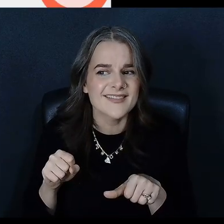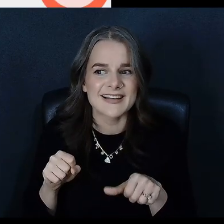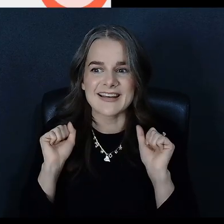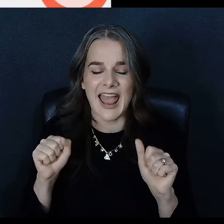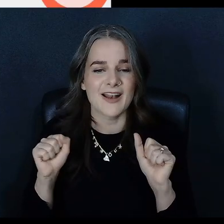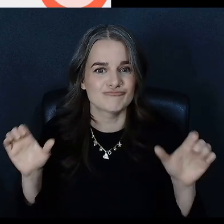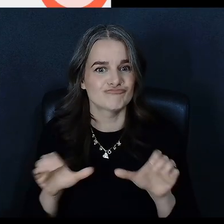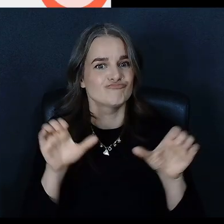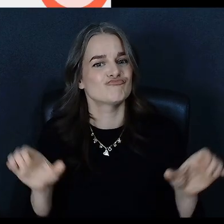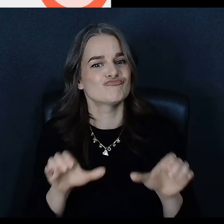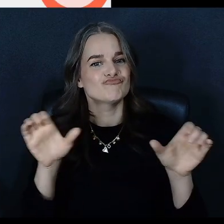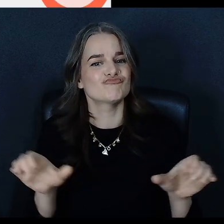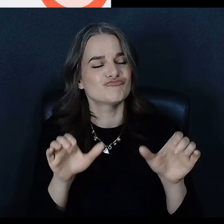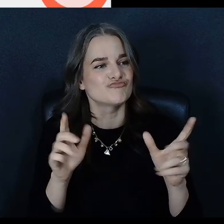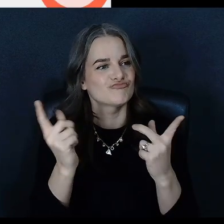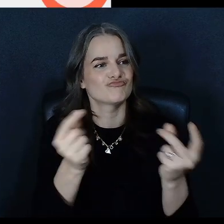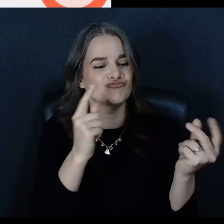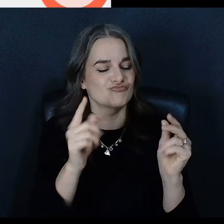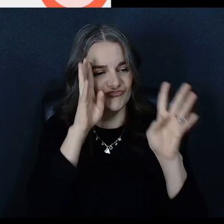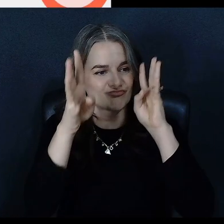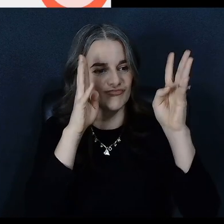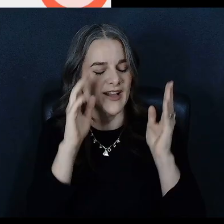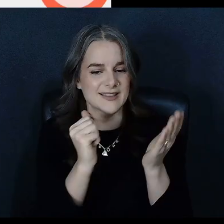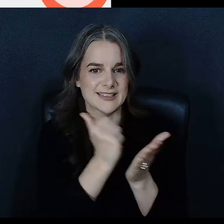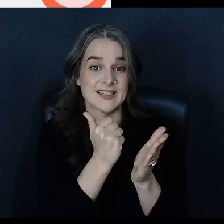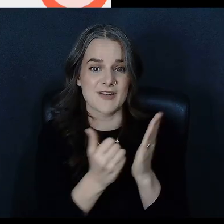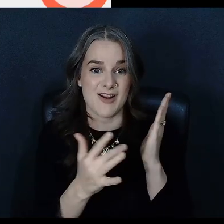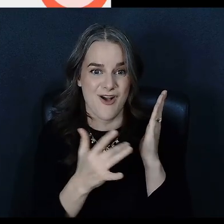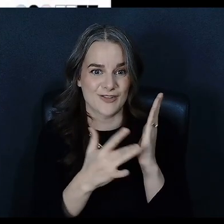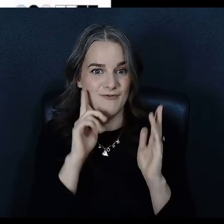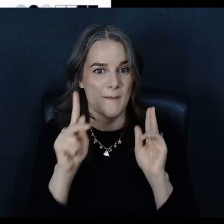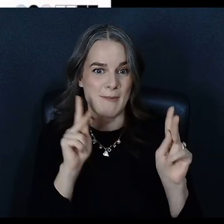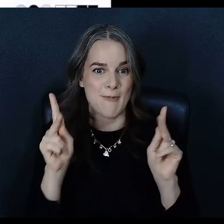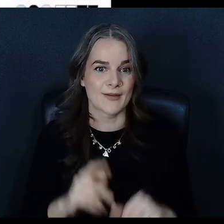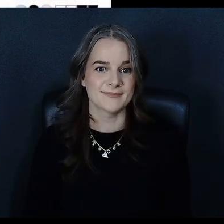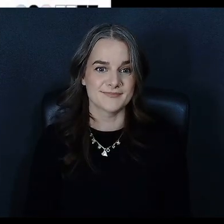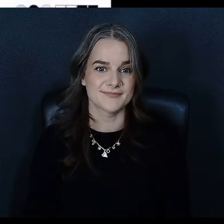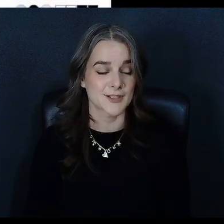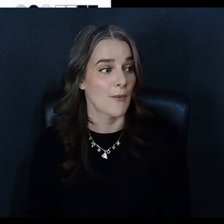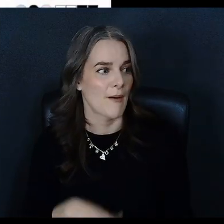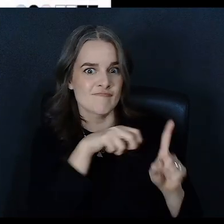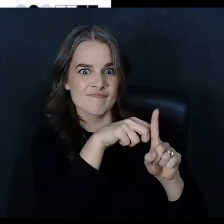technology devices for us. So I'm going to keep plugging that into your brain to talk to somebody that has a 3D printer.